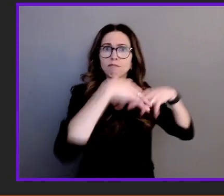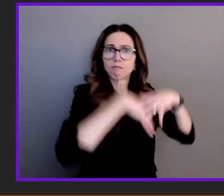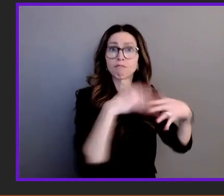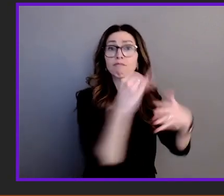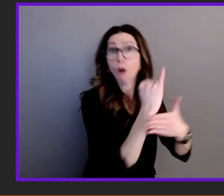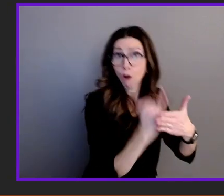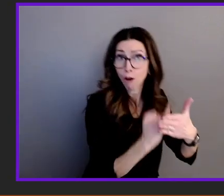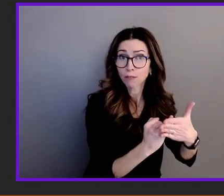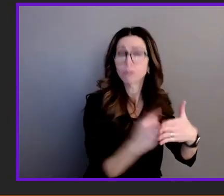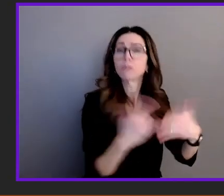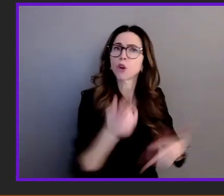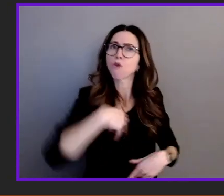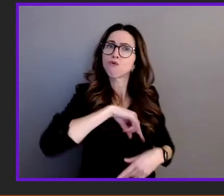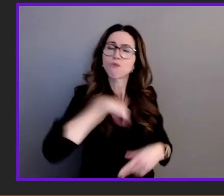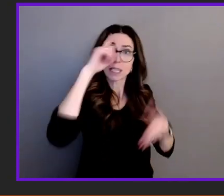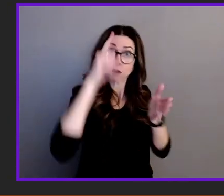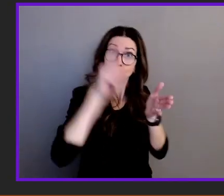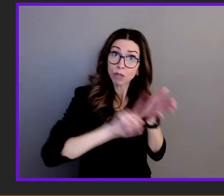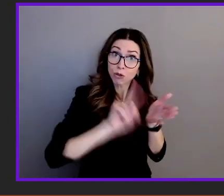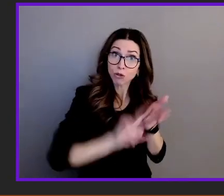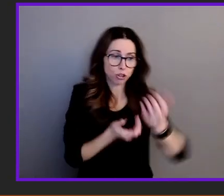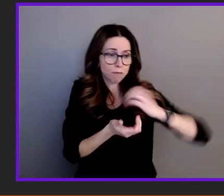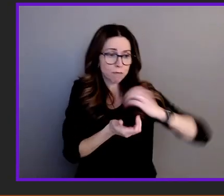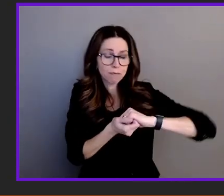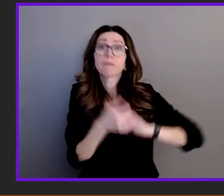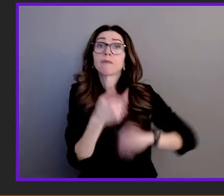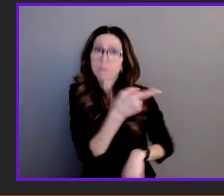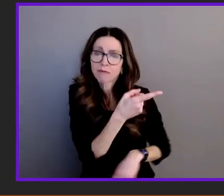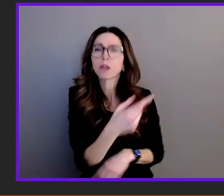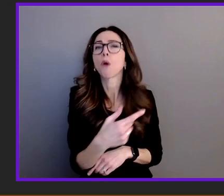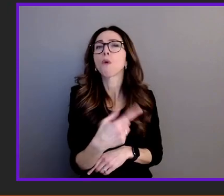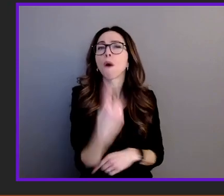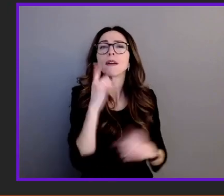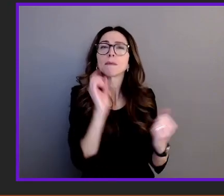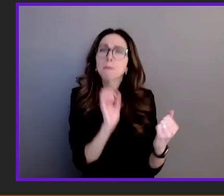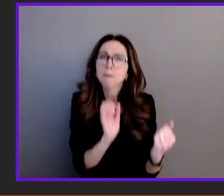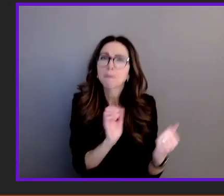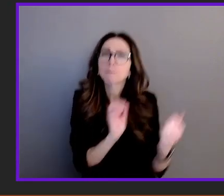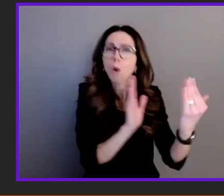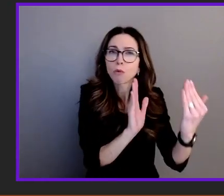methodology that we also call the principle of double-look,